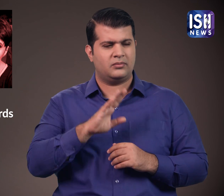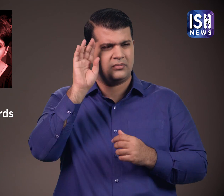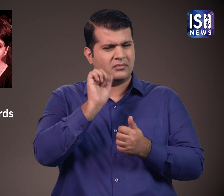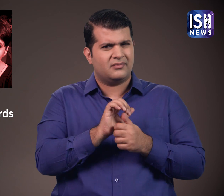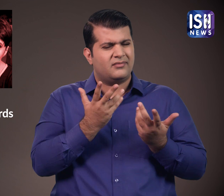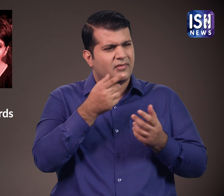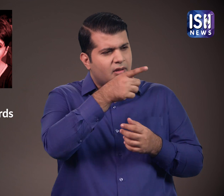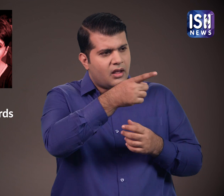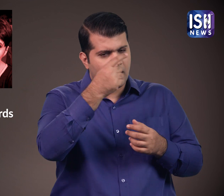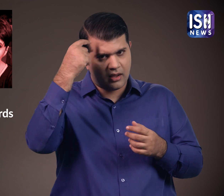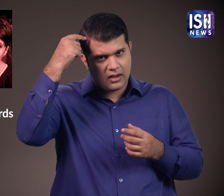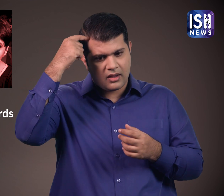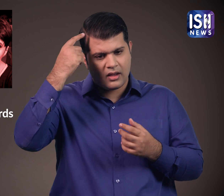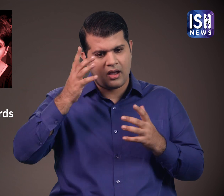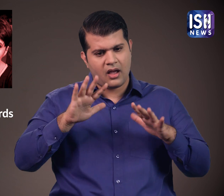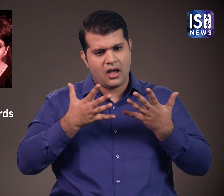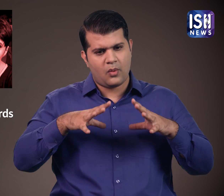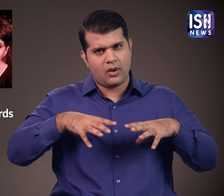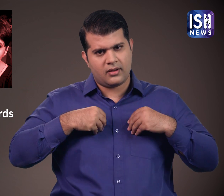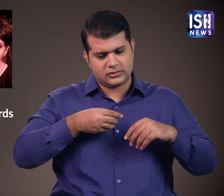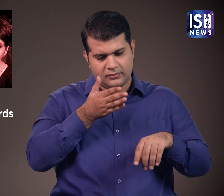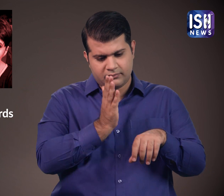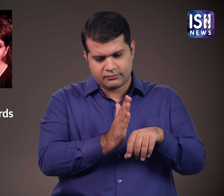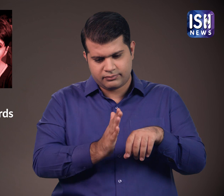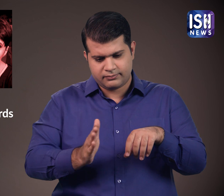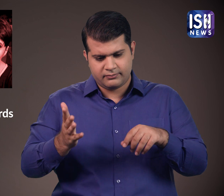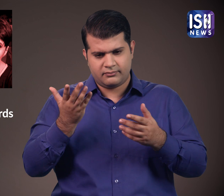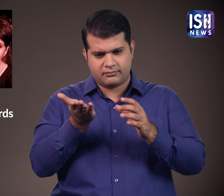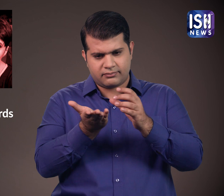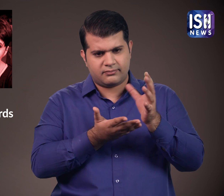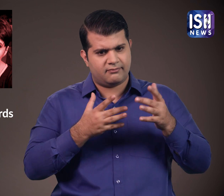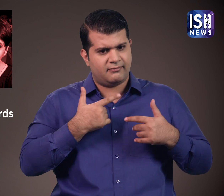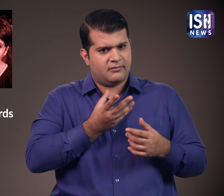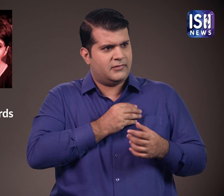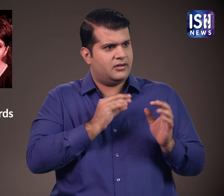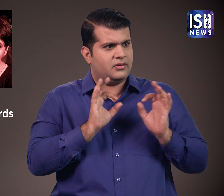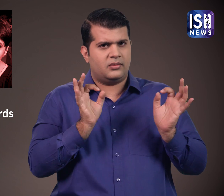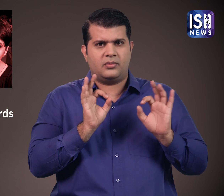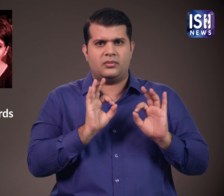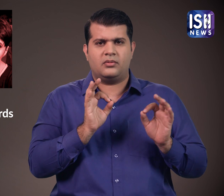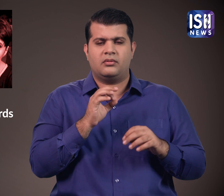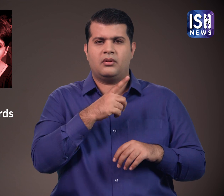When the cops asked if he didn't get scared while chopping the body?